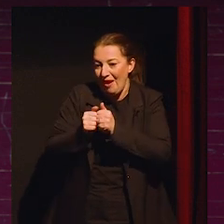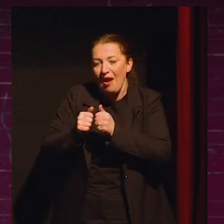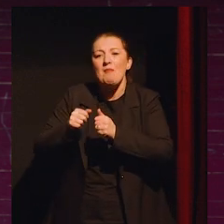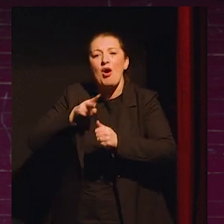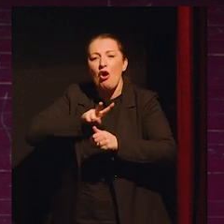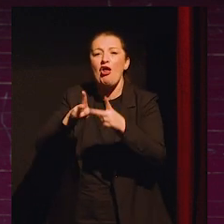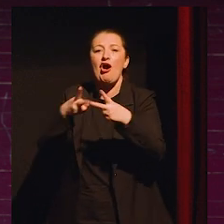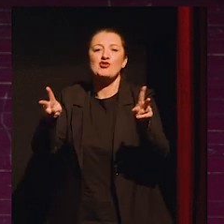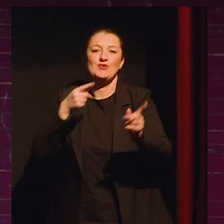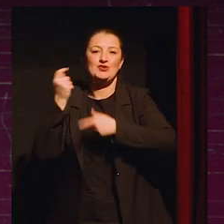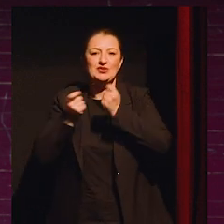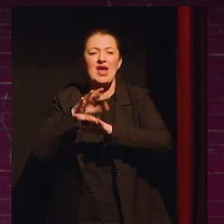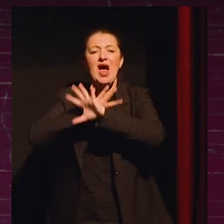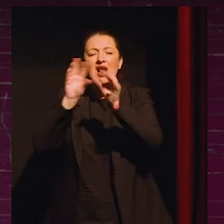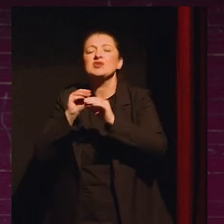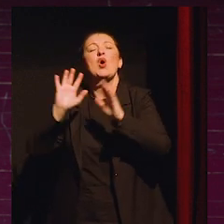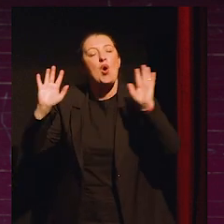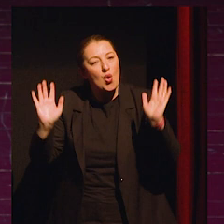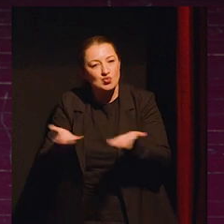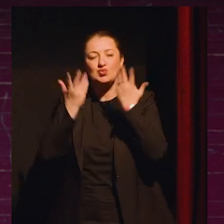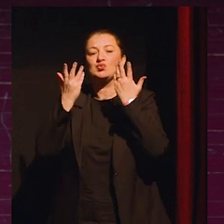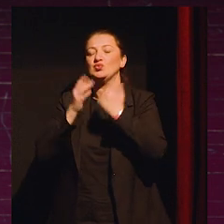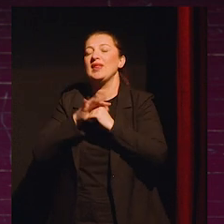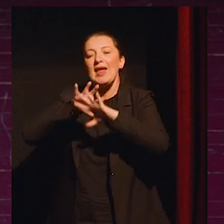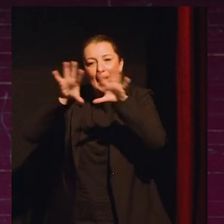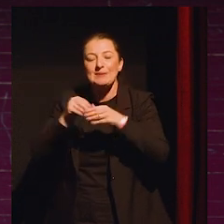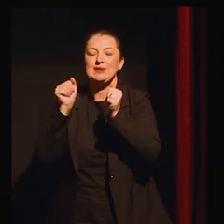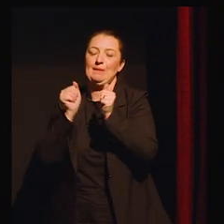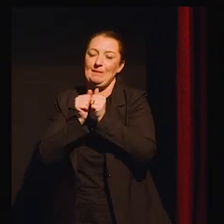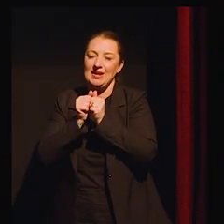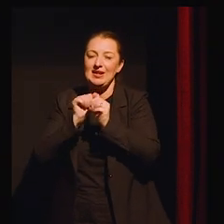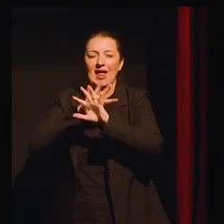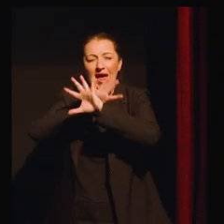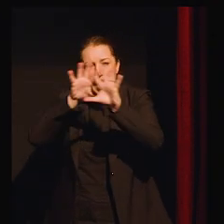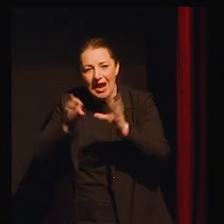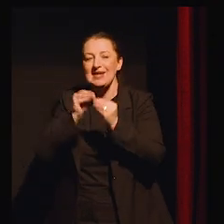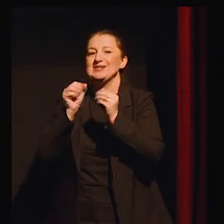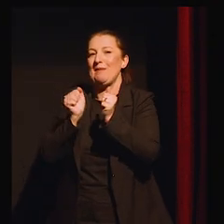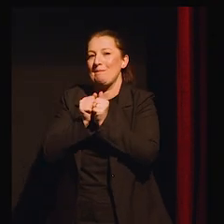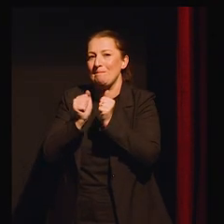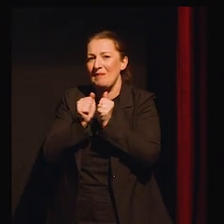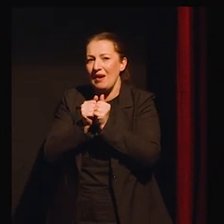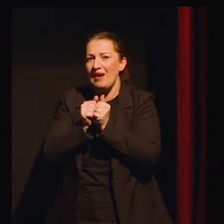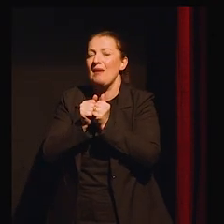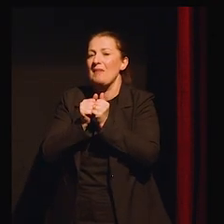Despite everyone, despite all, along with all, along with everyone, you have to be on the street,